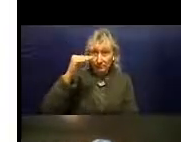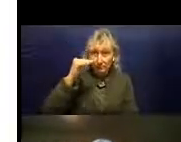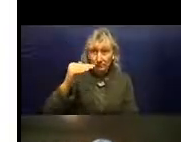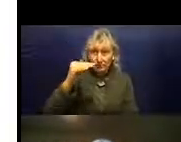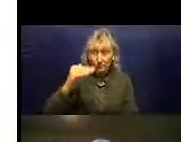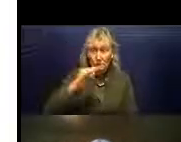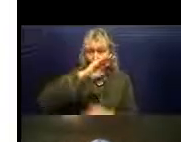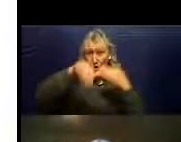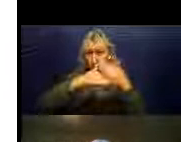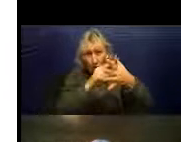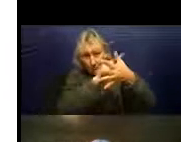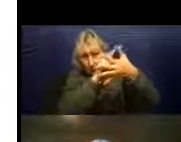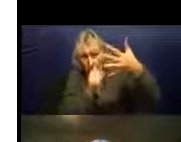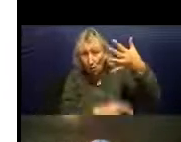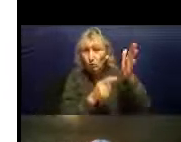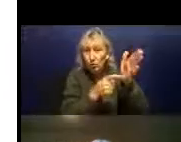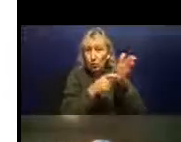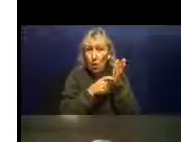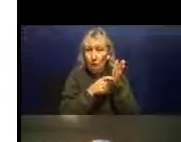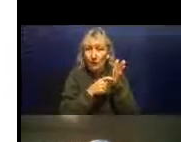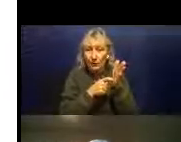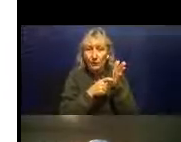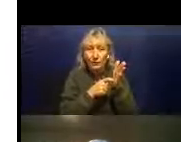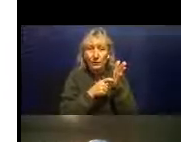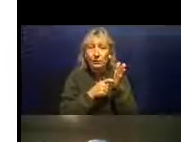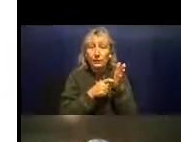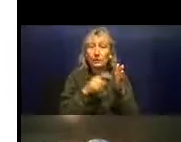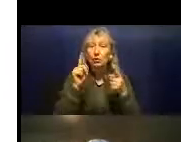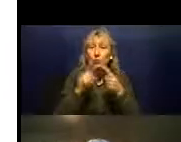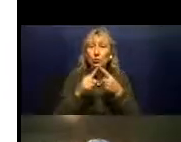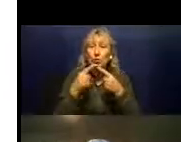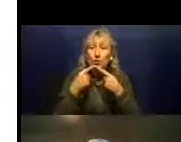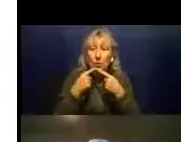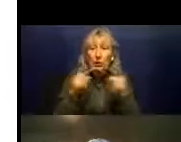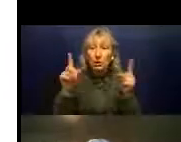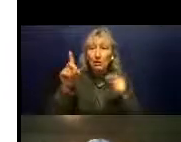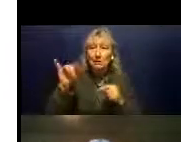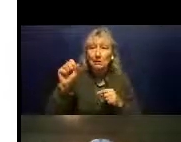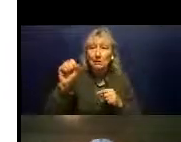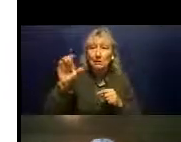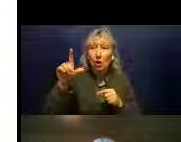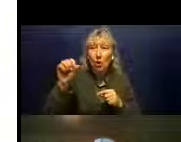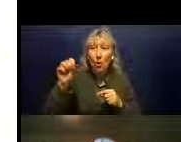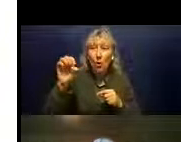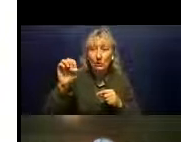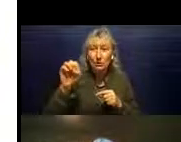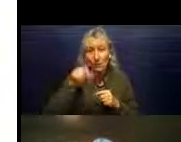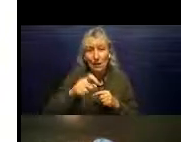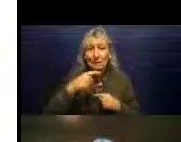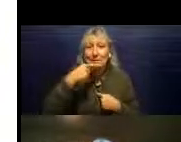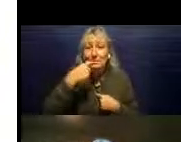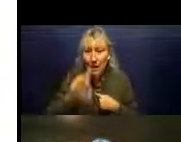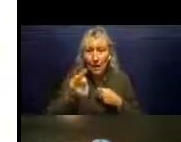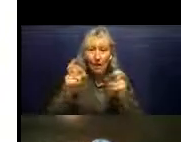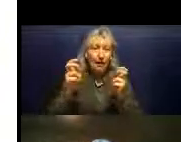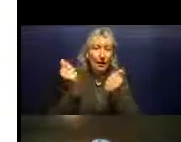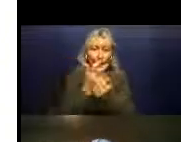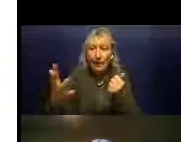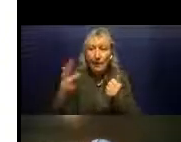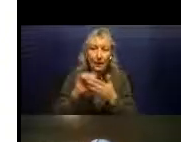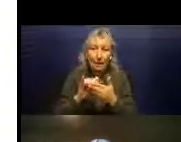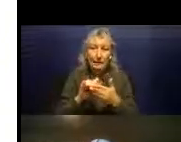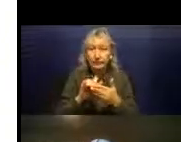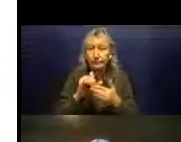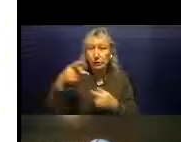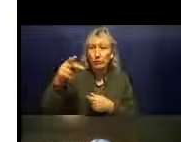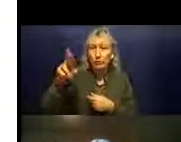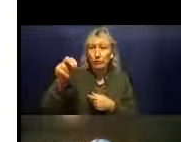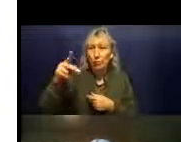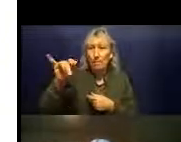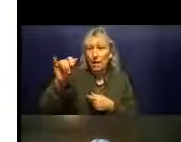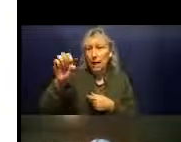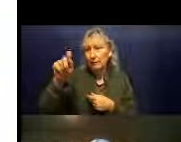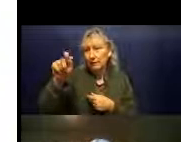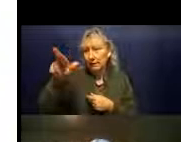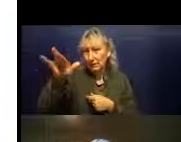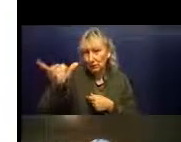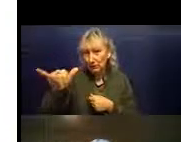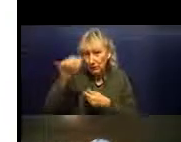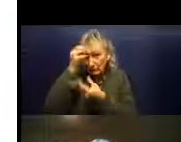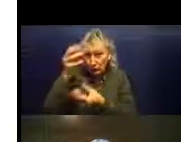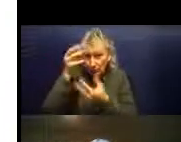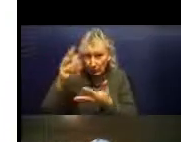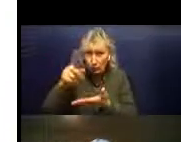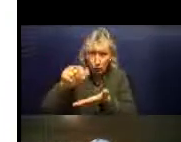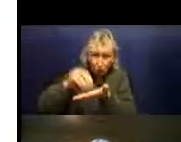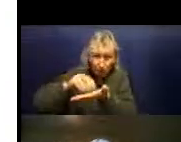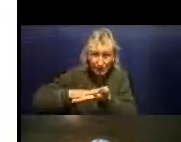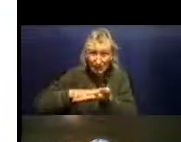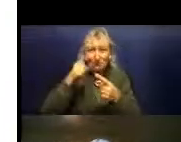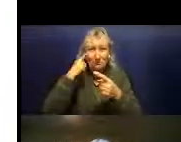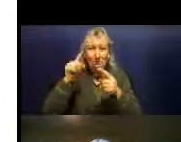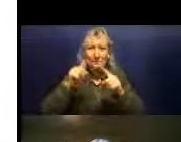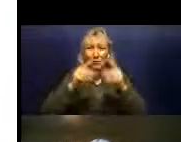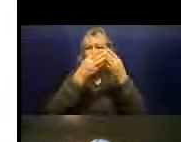Packet items, and I'm ready for the next slide. These are the items that need to be returned.